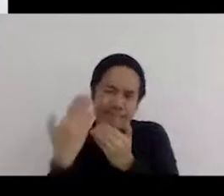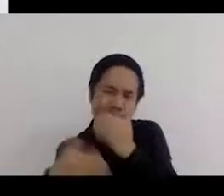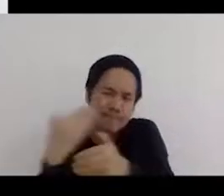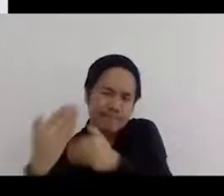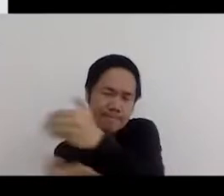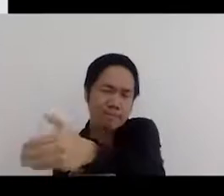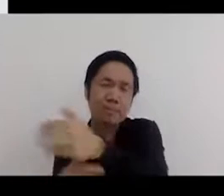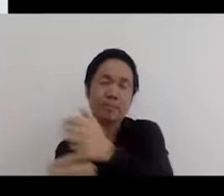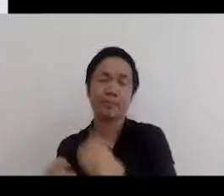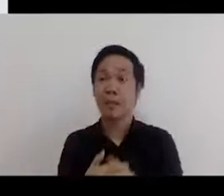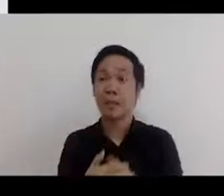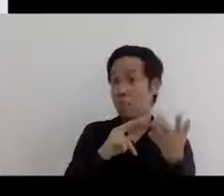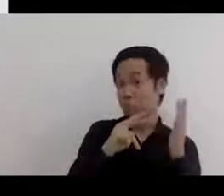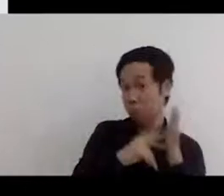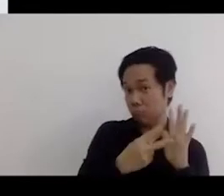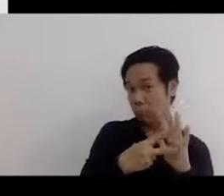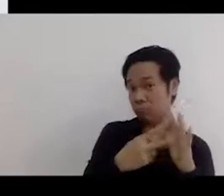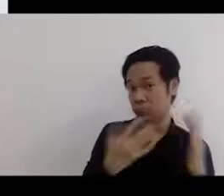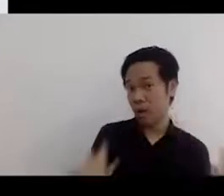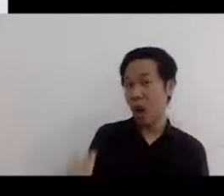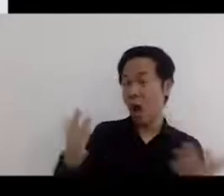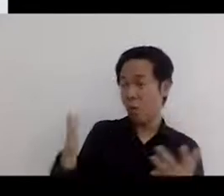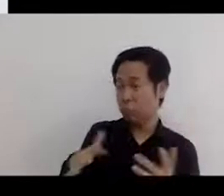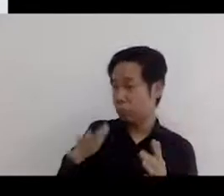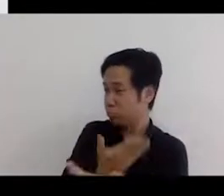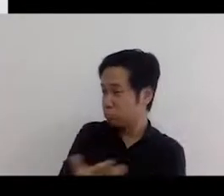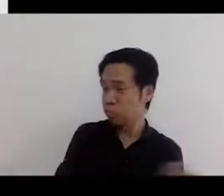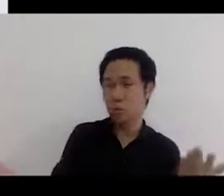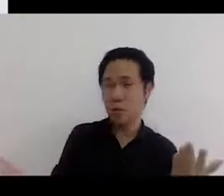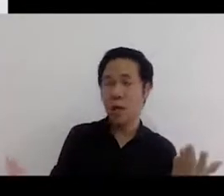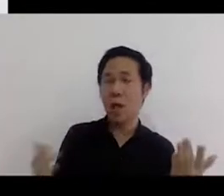and not as victims. Friends, all of us must collectively act, interact,